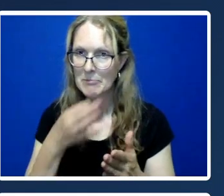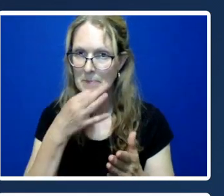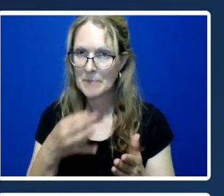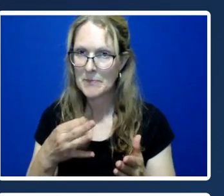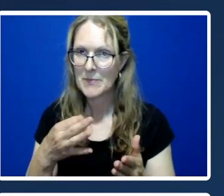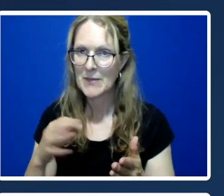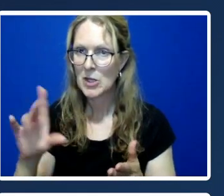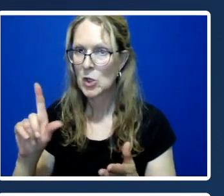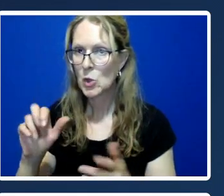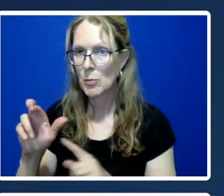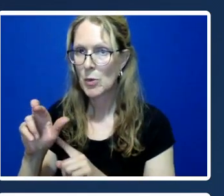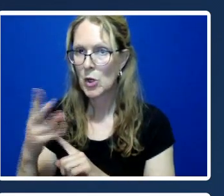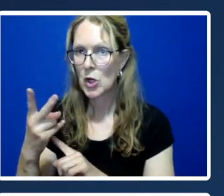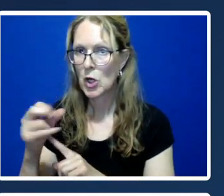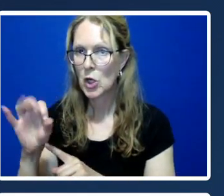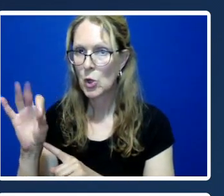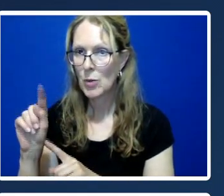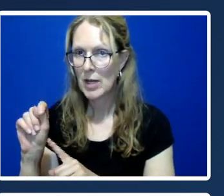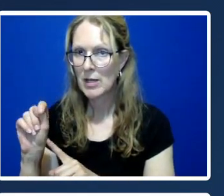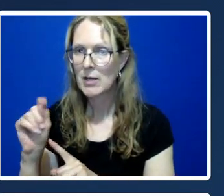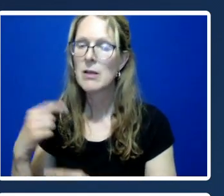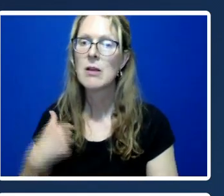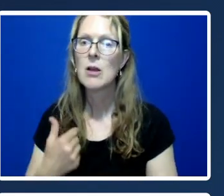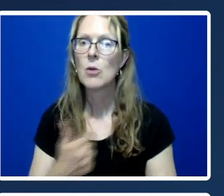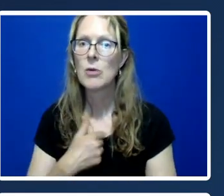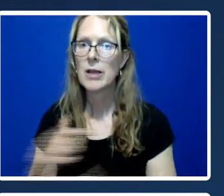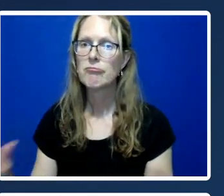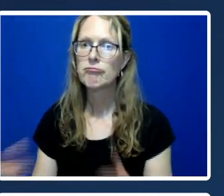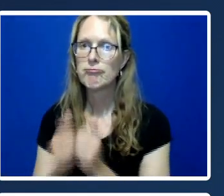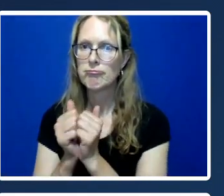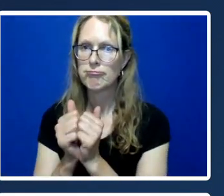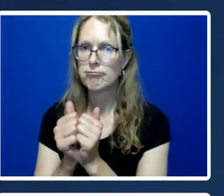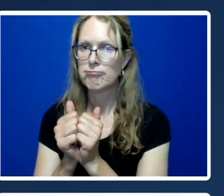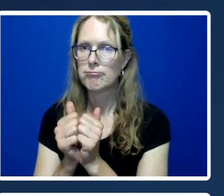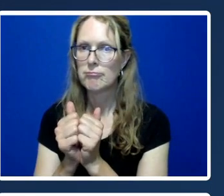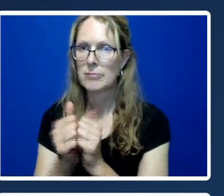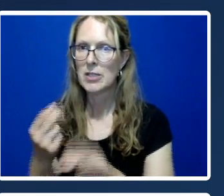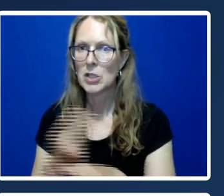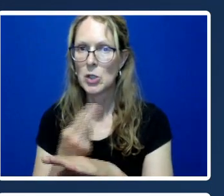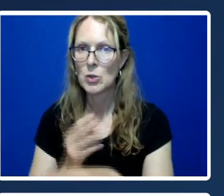we have been able to combine forces and use our Spark! traveling exhibition,